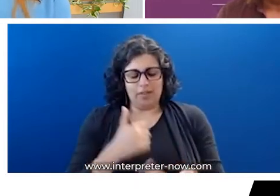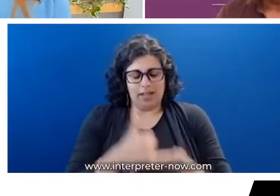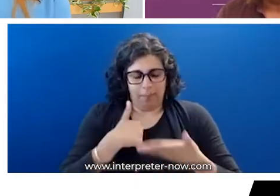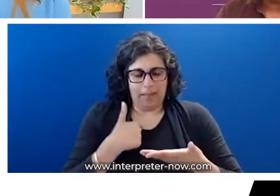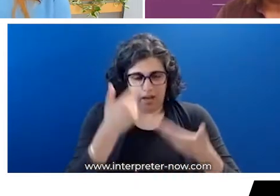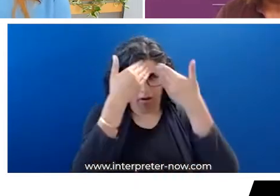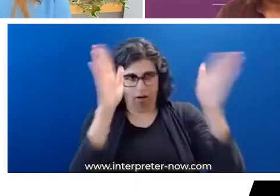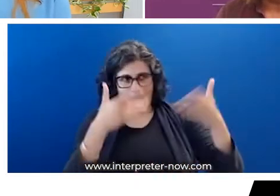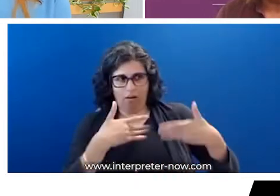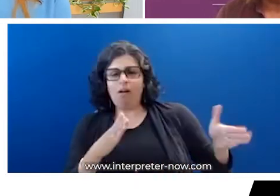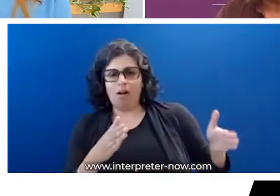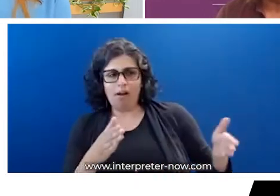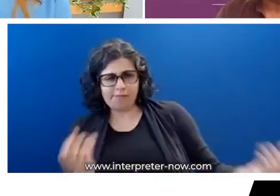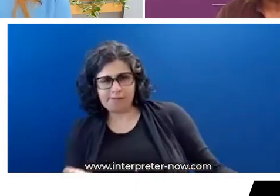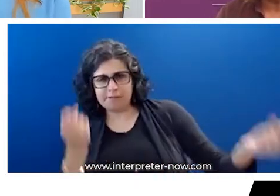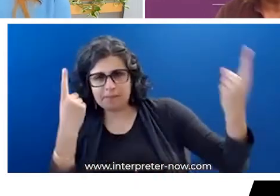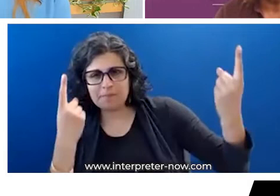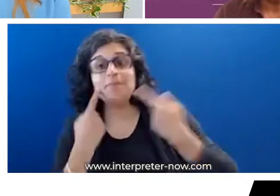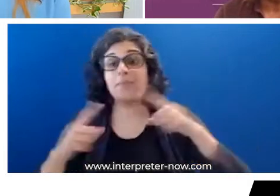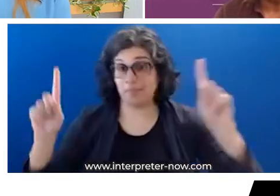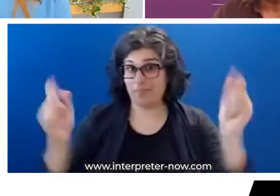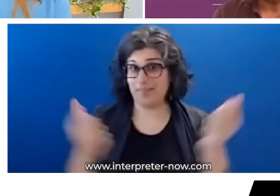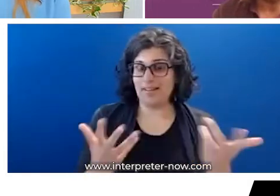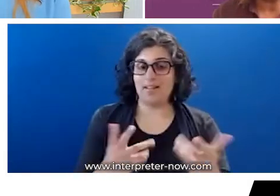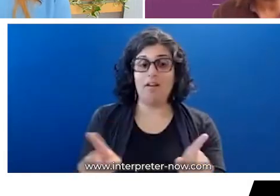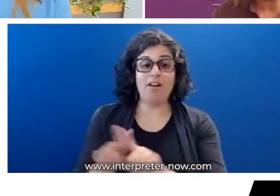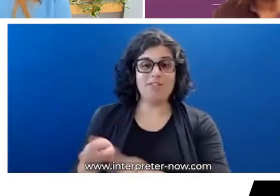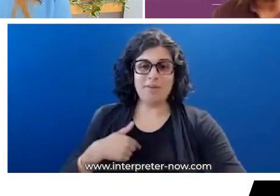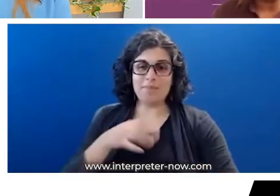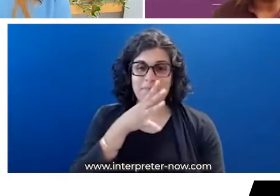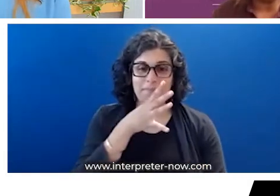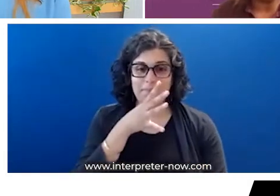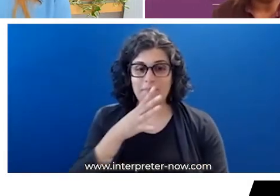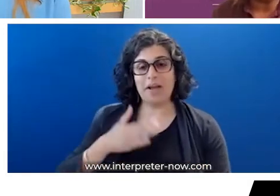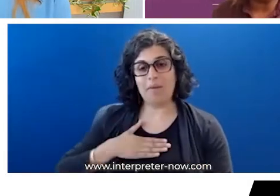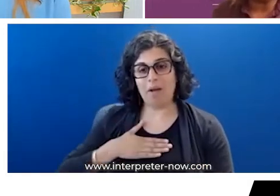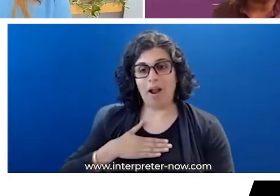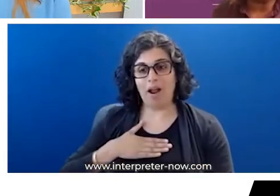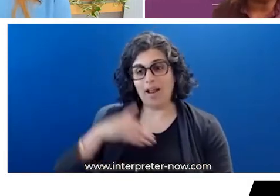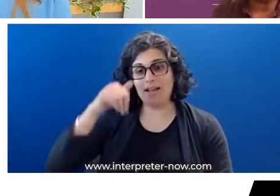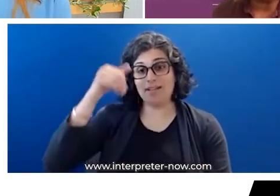So, that's just a little bit about my background. I'm also a mom of a neurodivergent son who was a young adult.